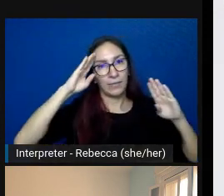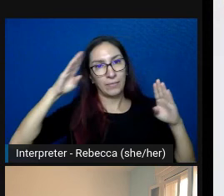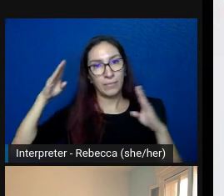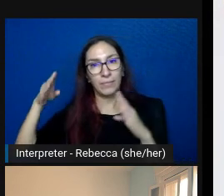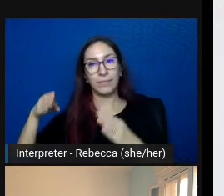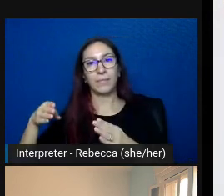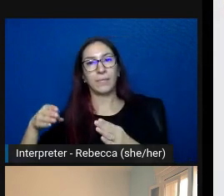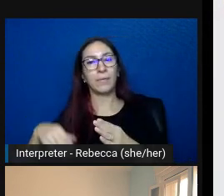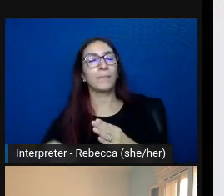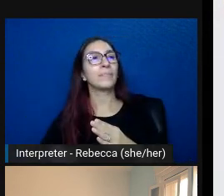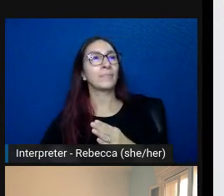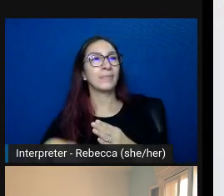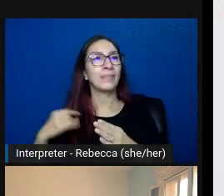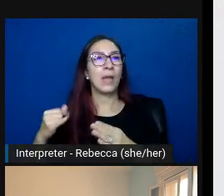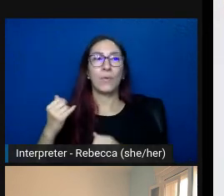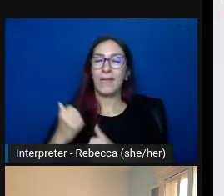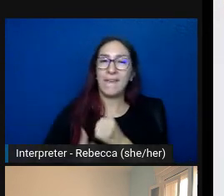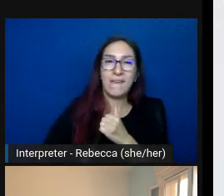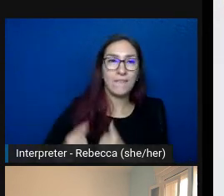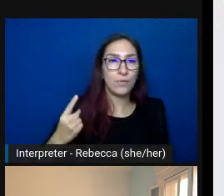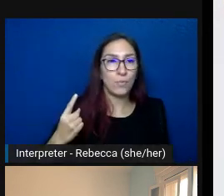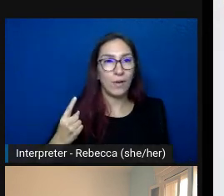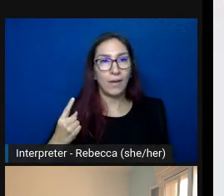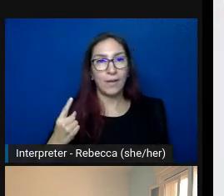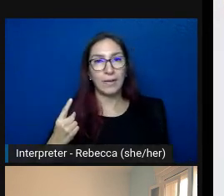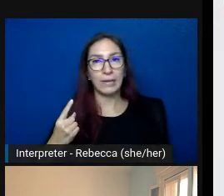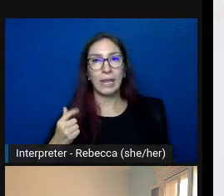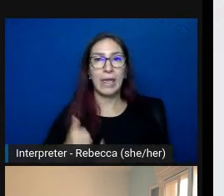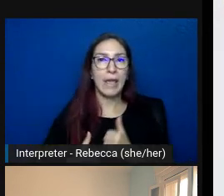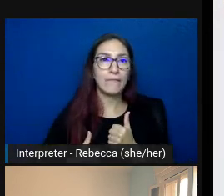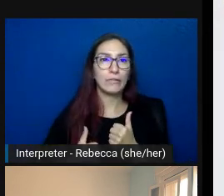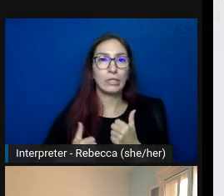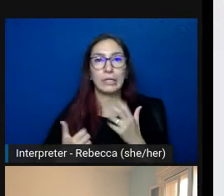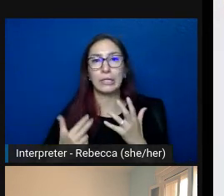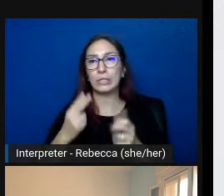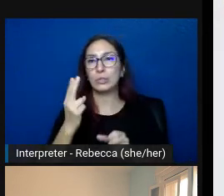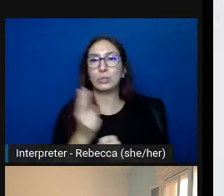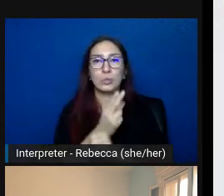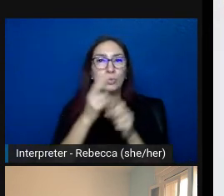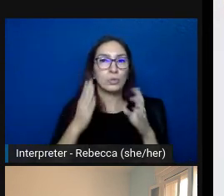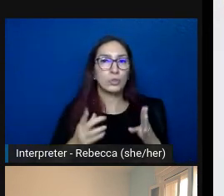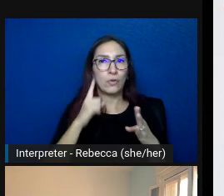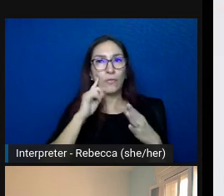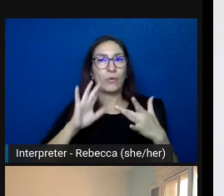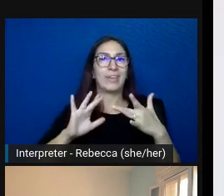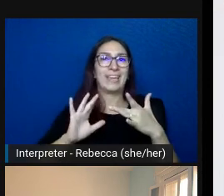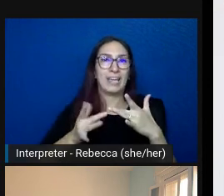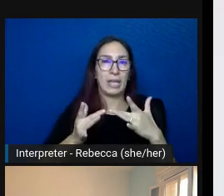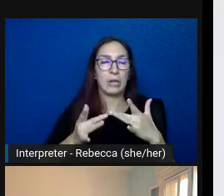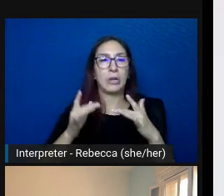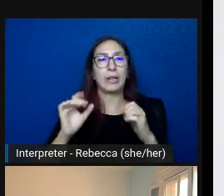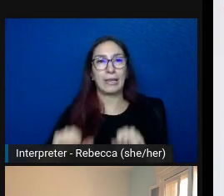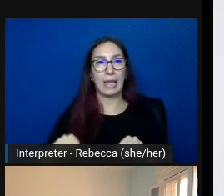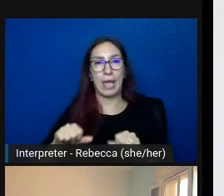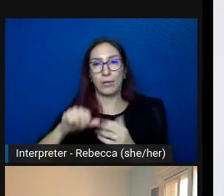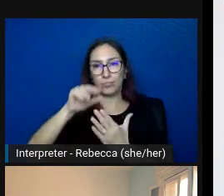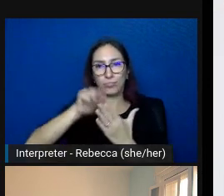Now everyone, every user of the internet, can submit approve requests